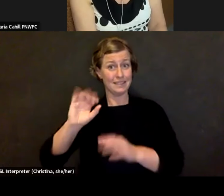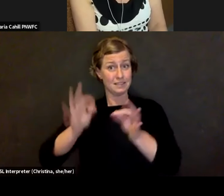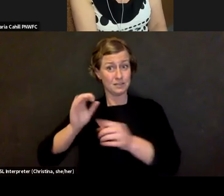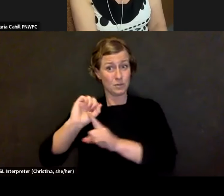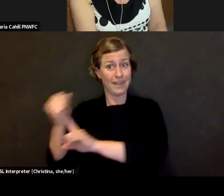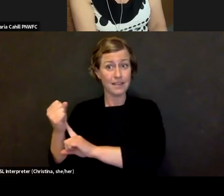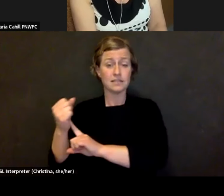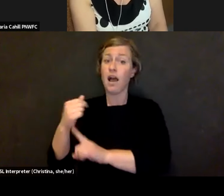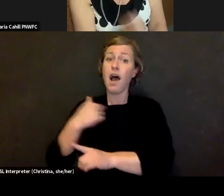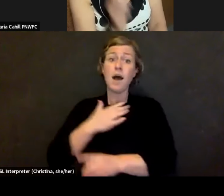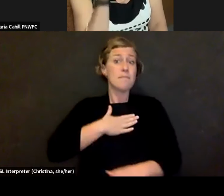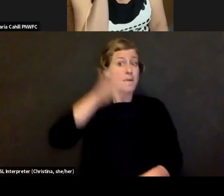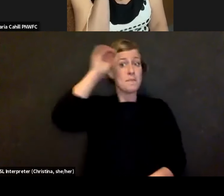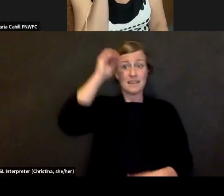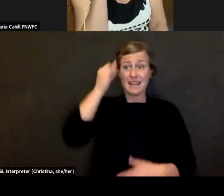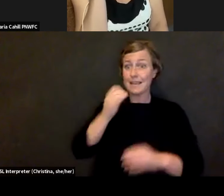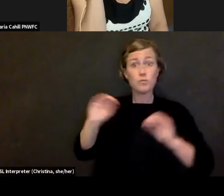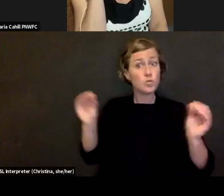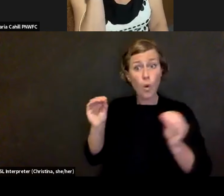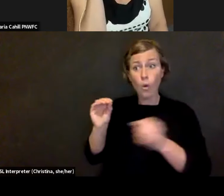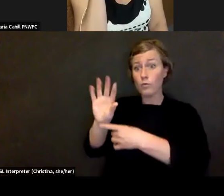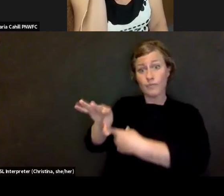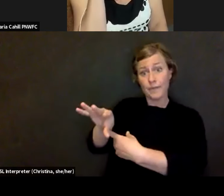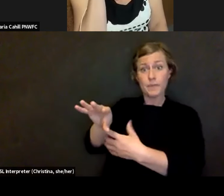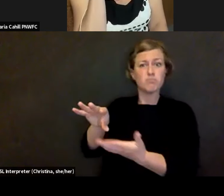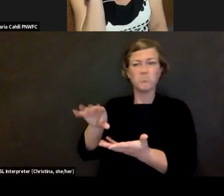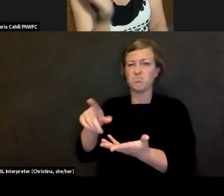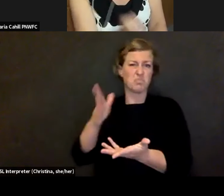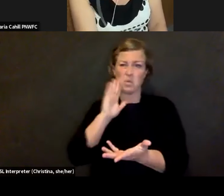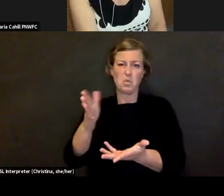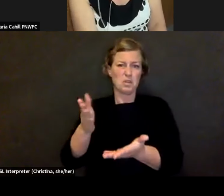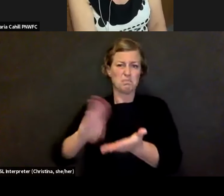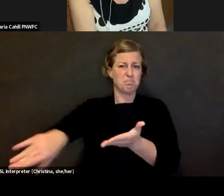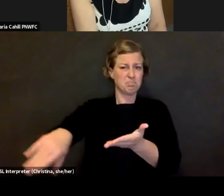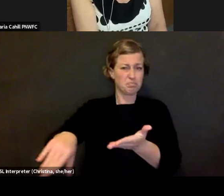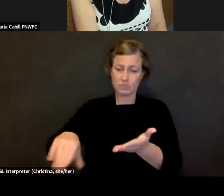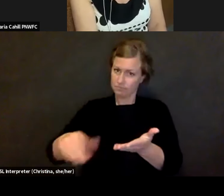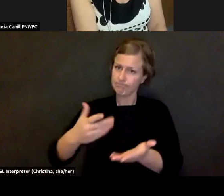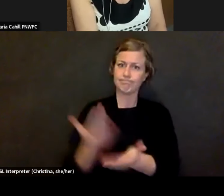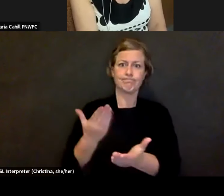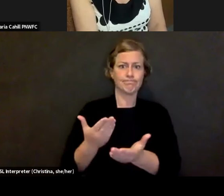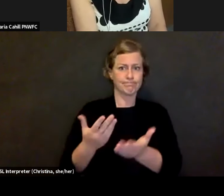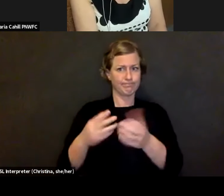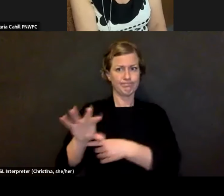the verdict from the Derek Chavin case would have been different had there not been phones streaming and